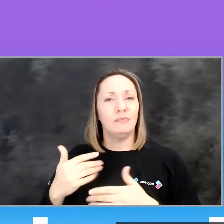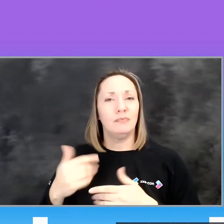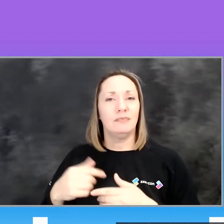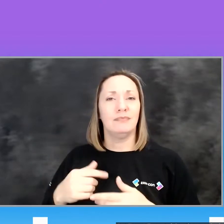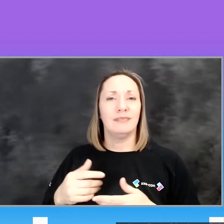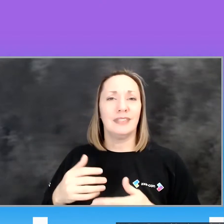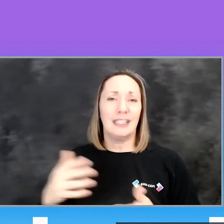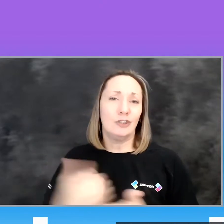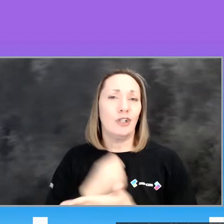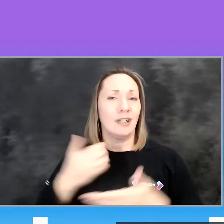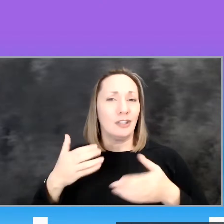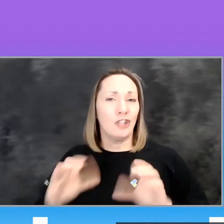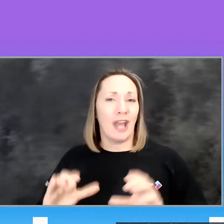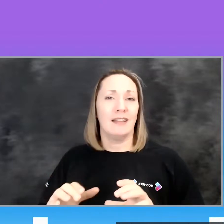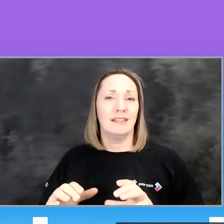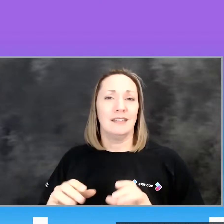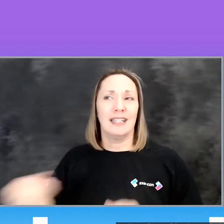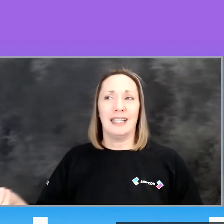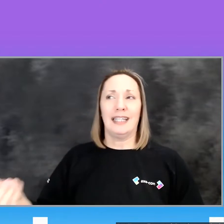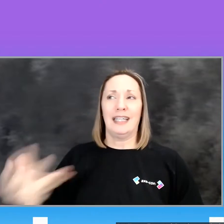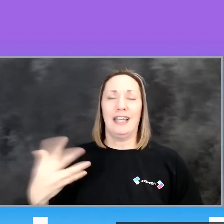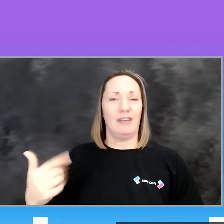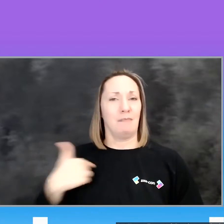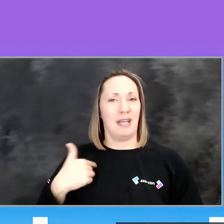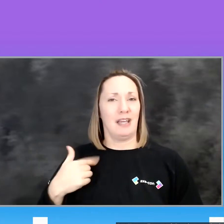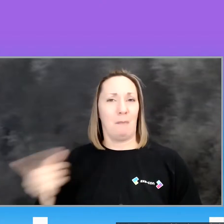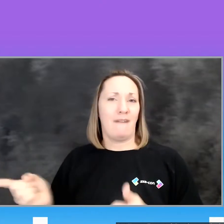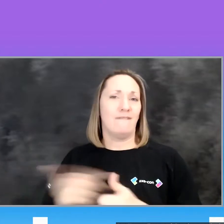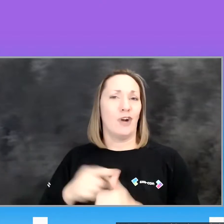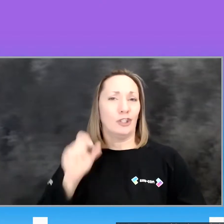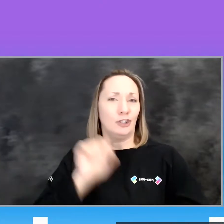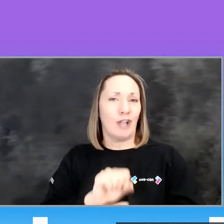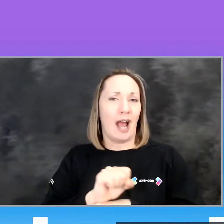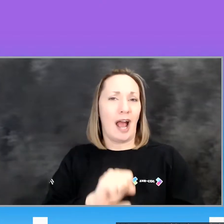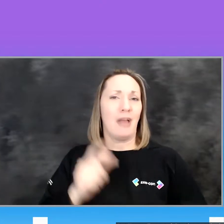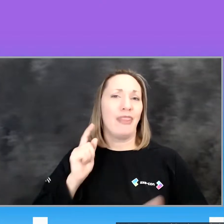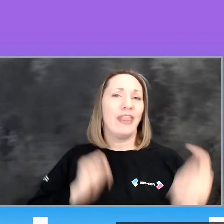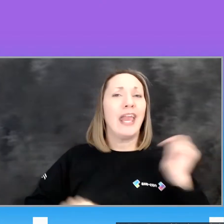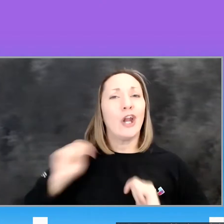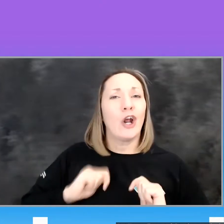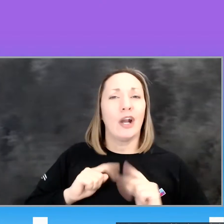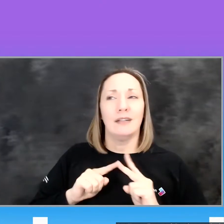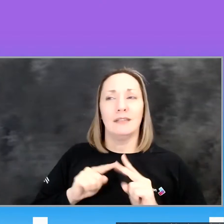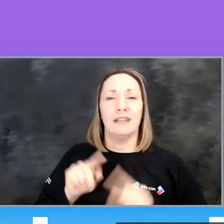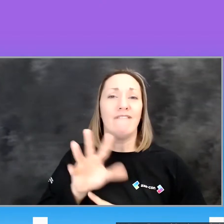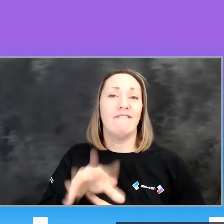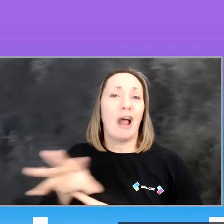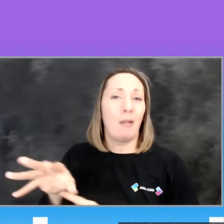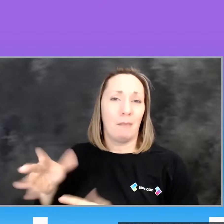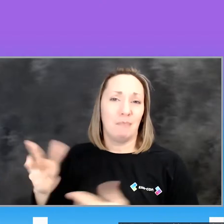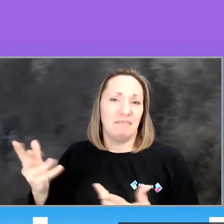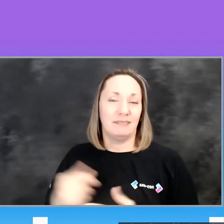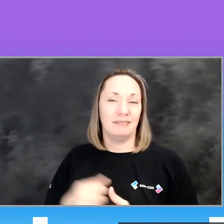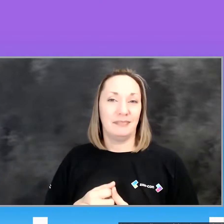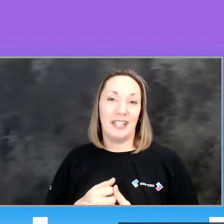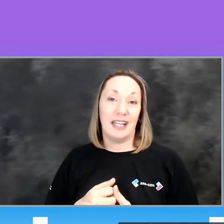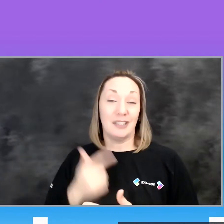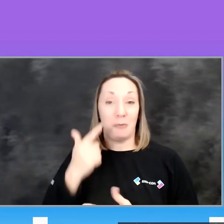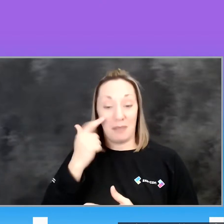or took a chance on giving me my first job in theater or my first